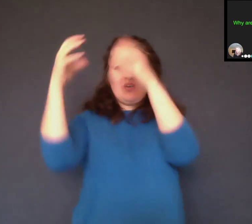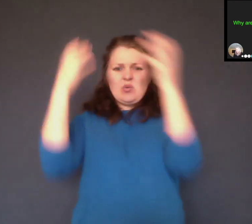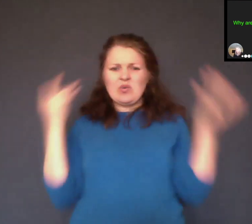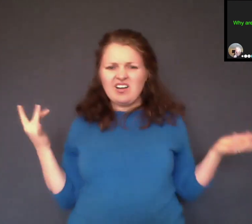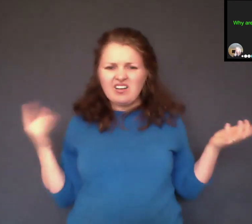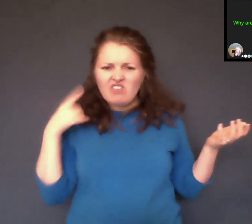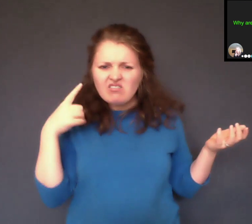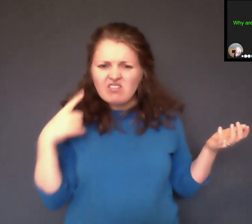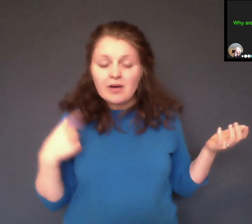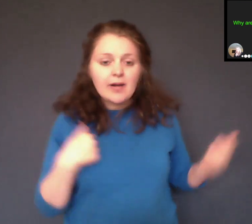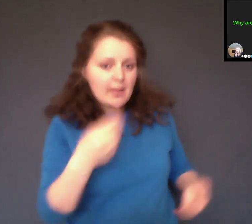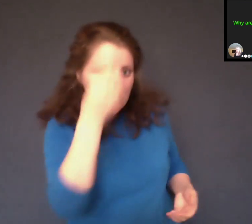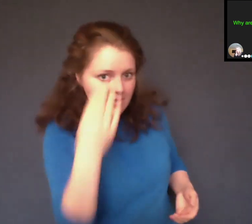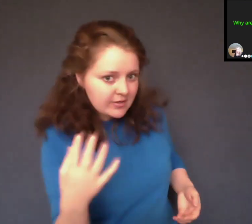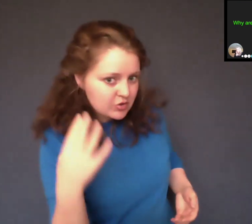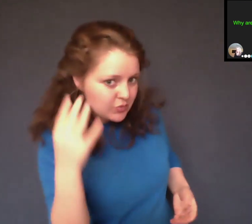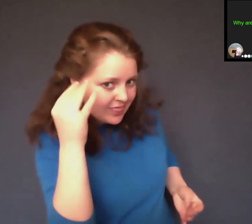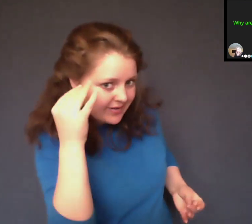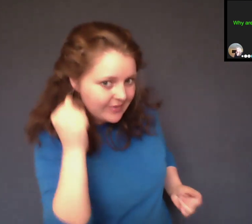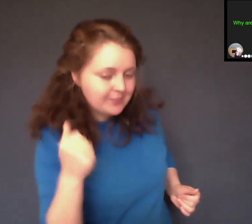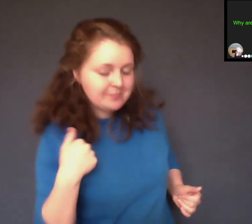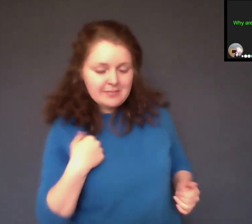i'm gonna i'm gonna let you think i'm not gonna tell you what i'm thinking this time i'm just